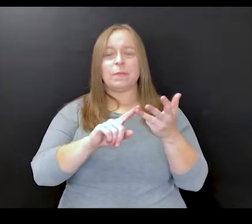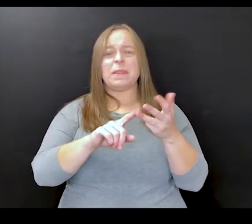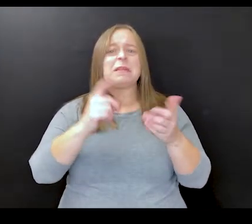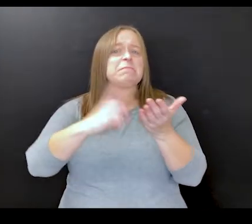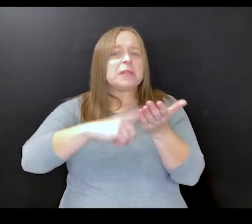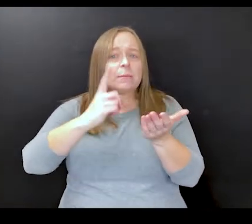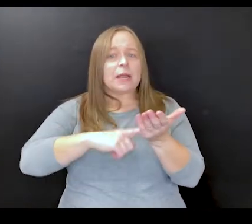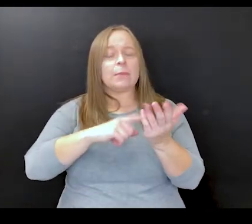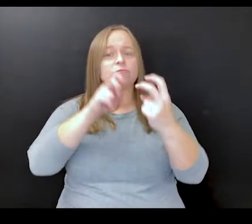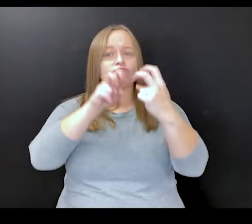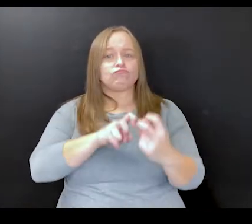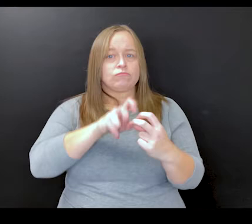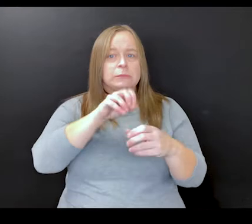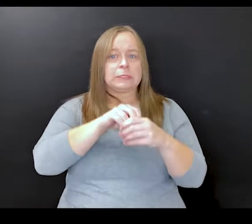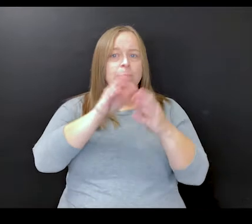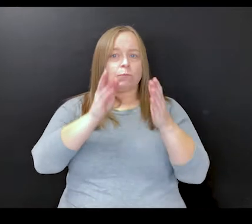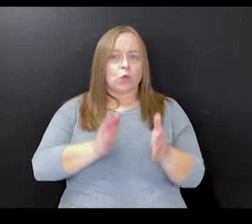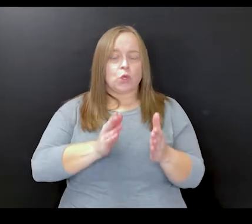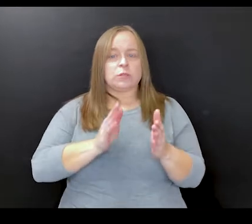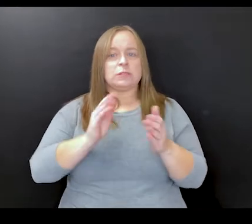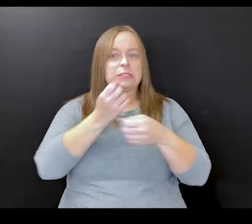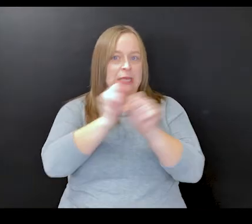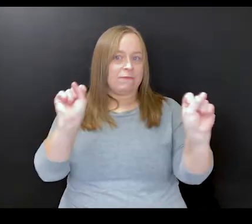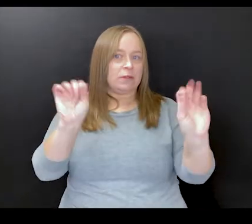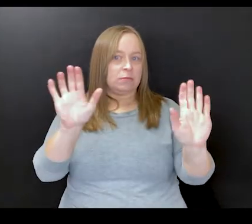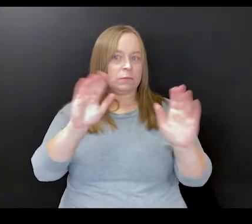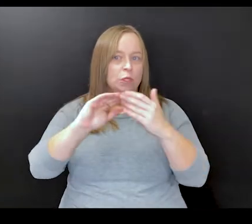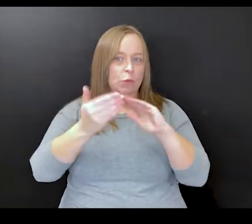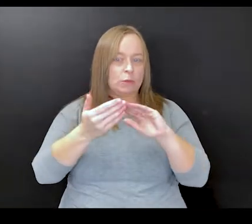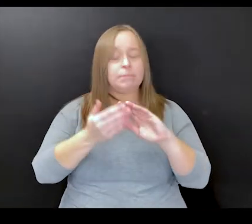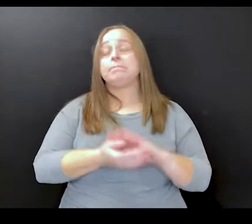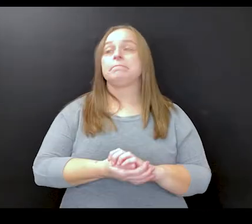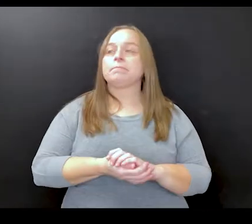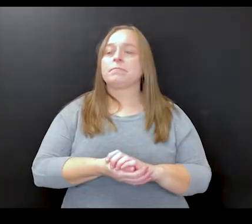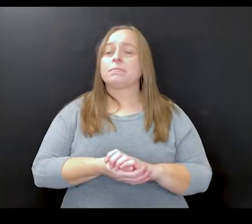And at times we have met with clients safely in the community.